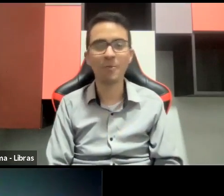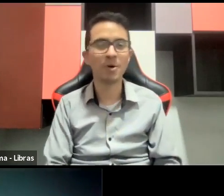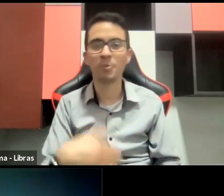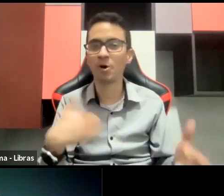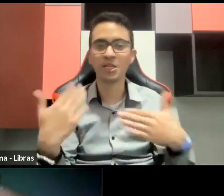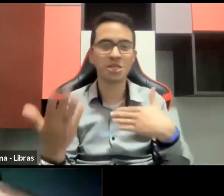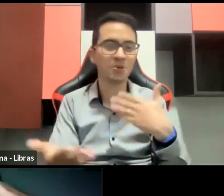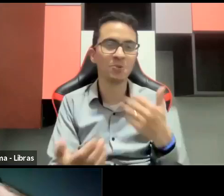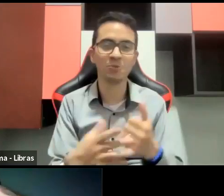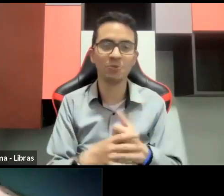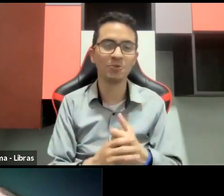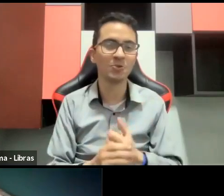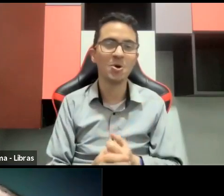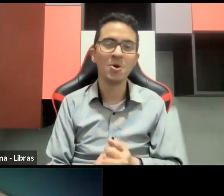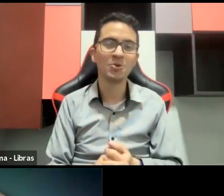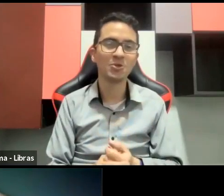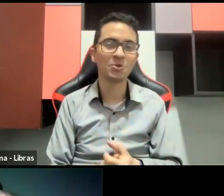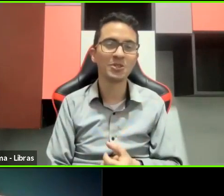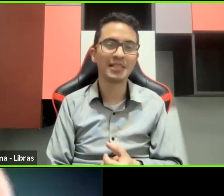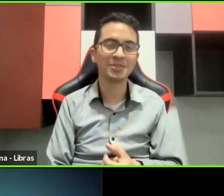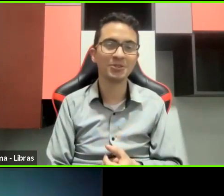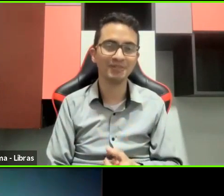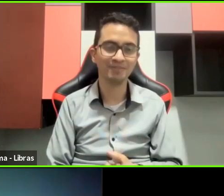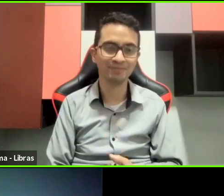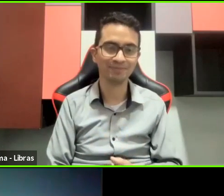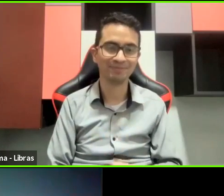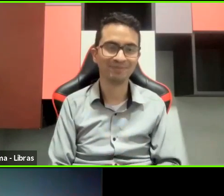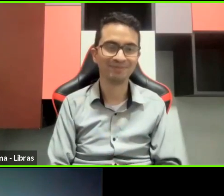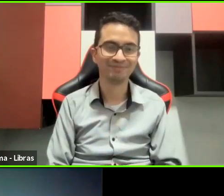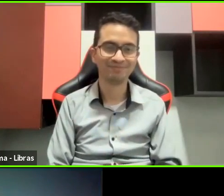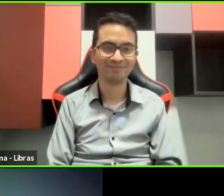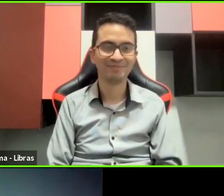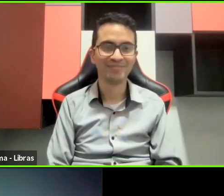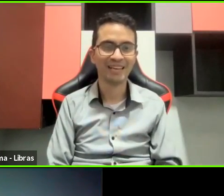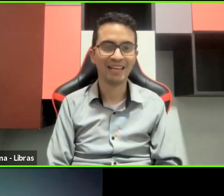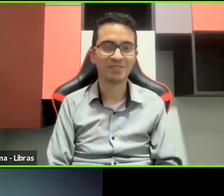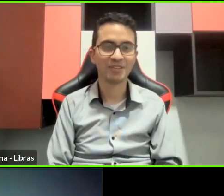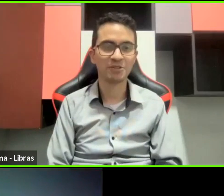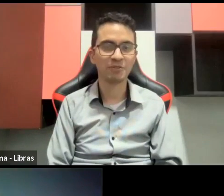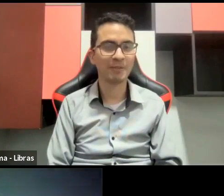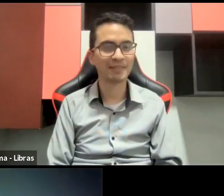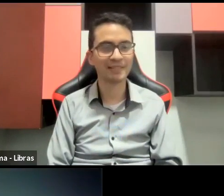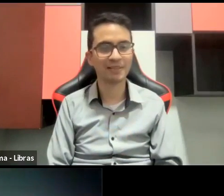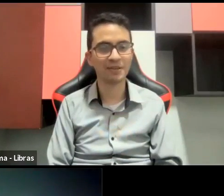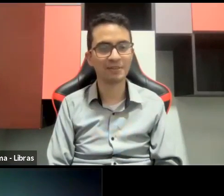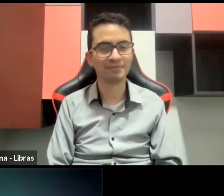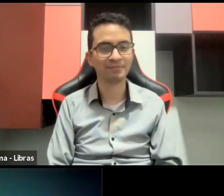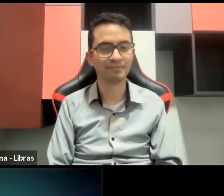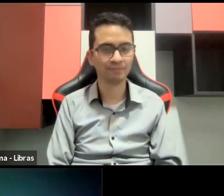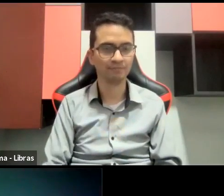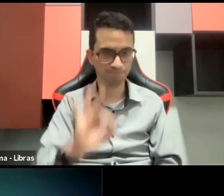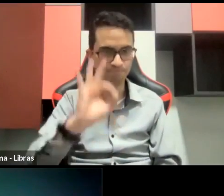us. to play to play our point play our point you. what's called Street course three two. , two